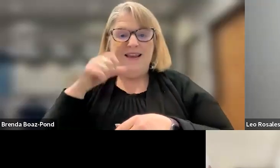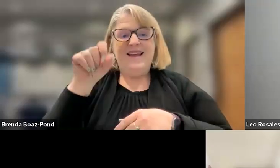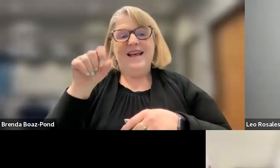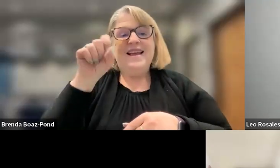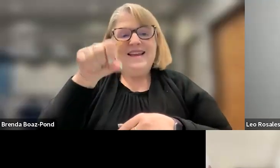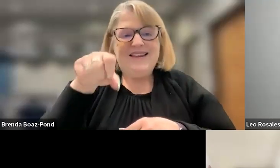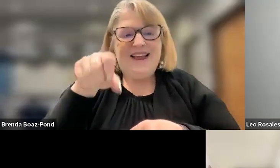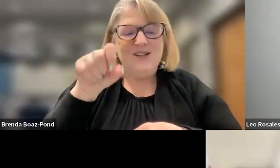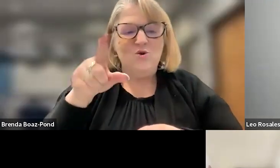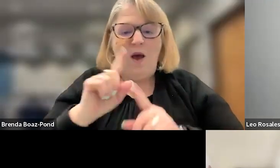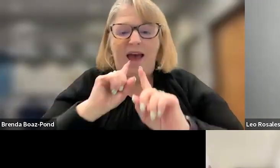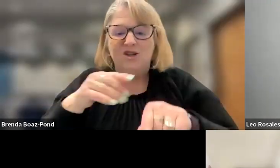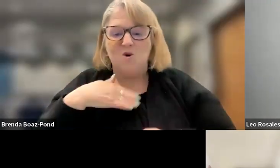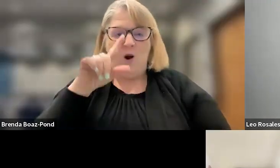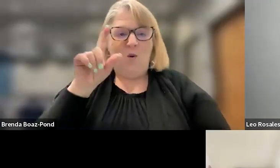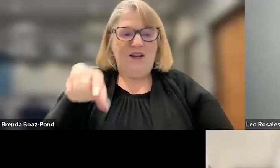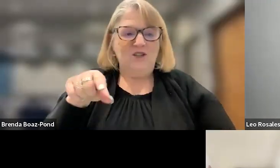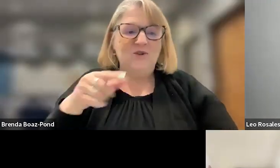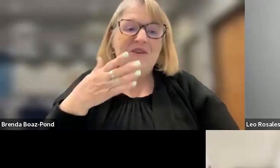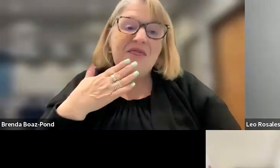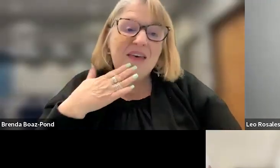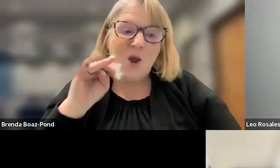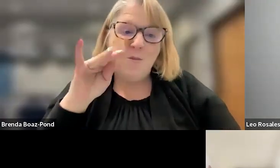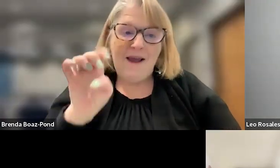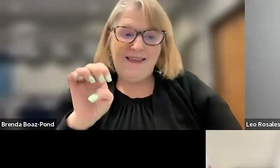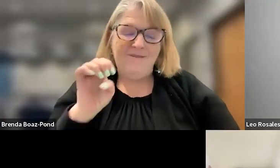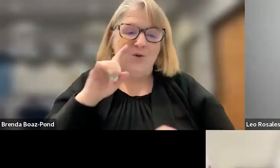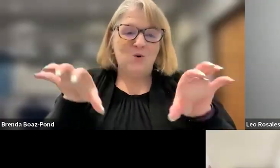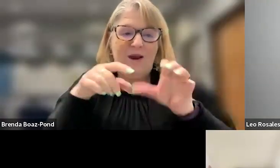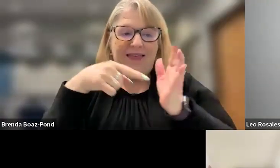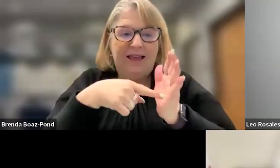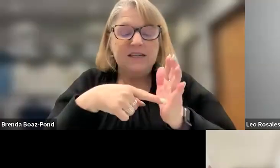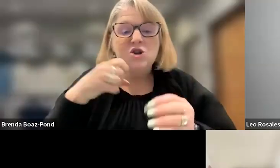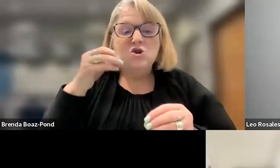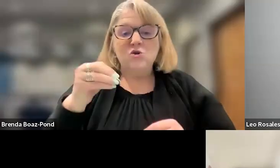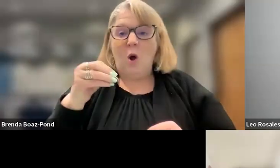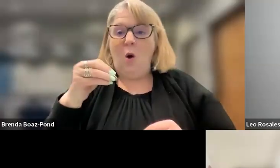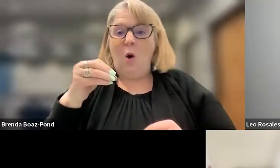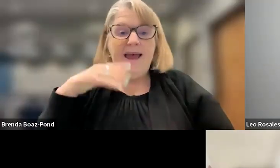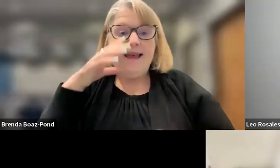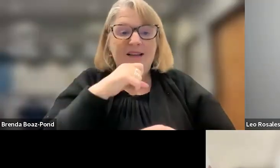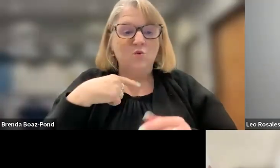Yeah, just asking the interpreter if he can see me. So yes, you did answer my question. Thank you, Mike, again for doing this.